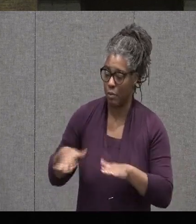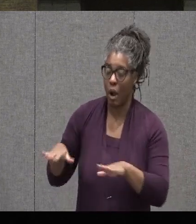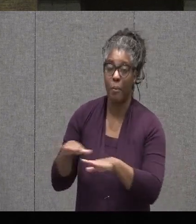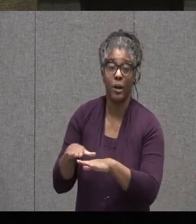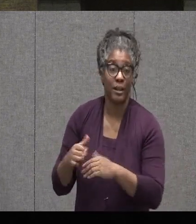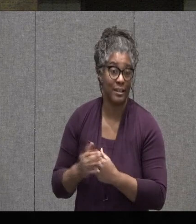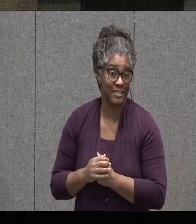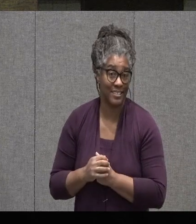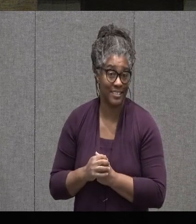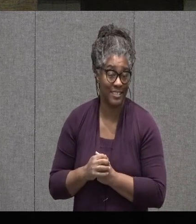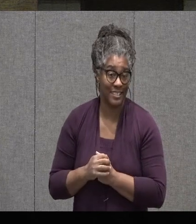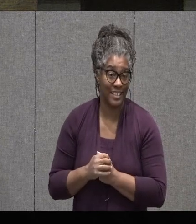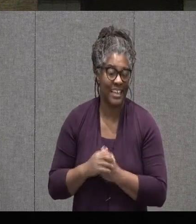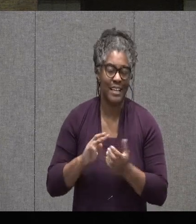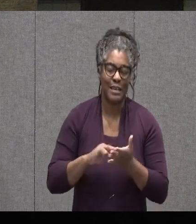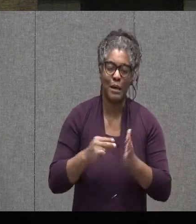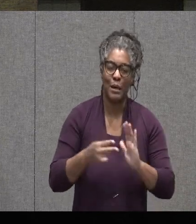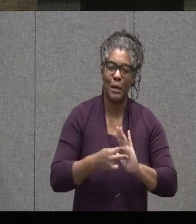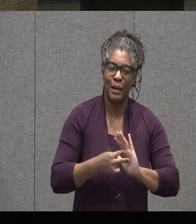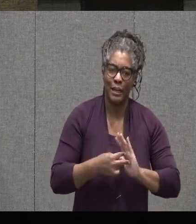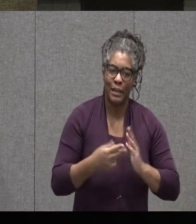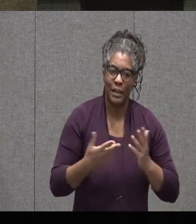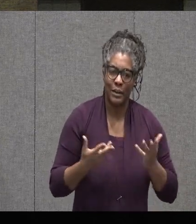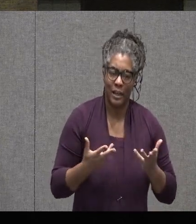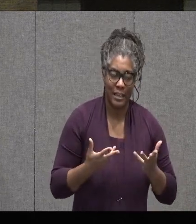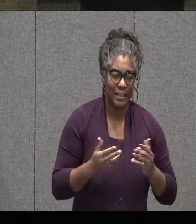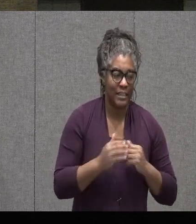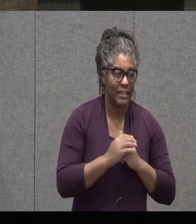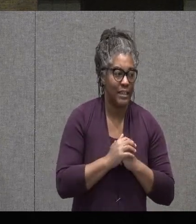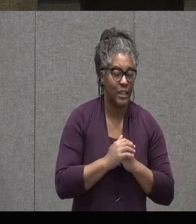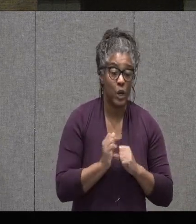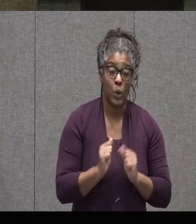So, that means that we, with different types of jobs